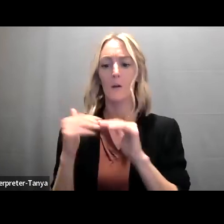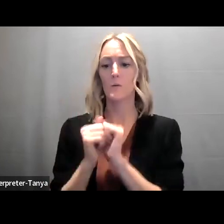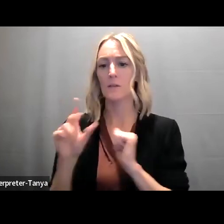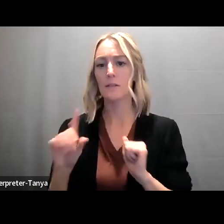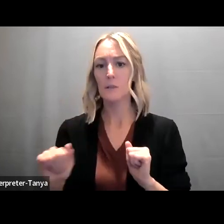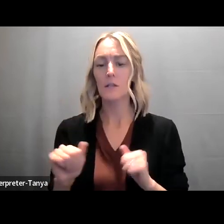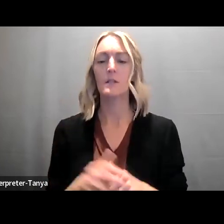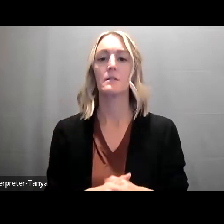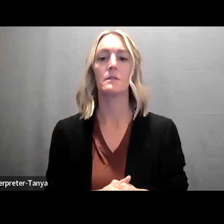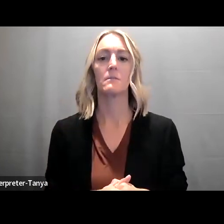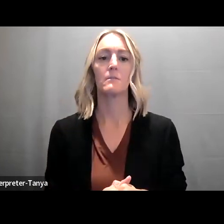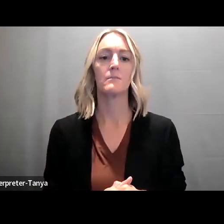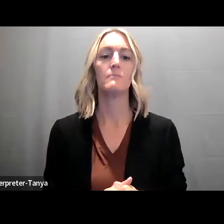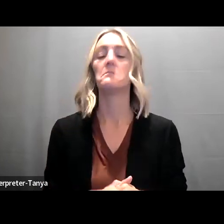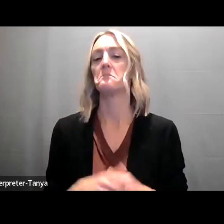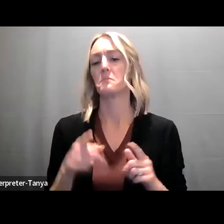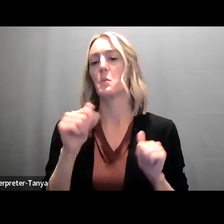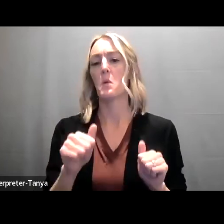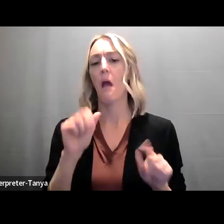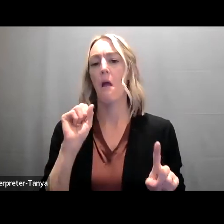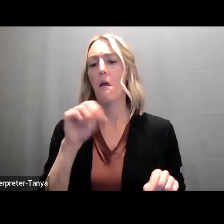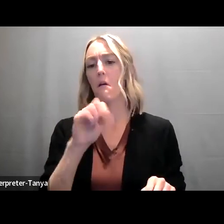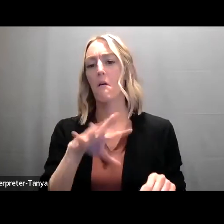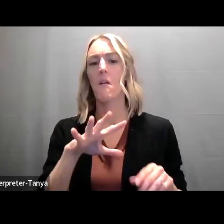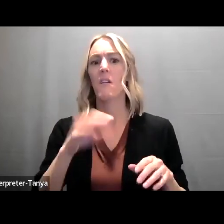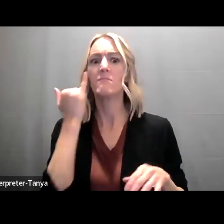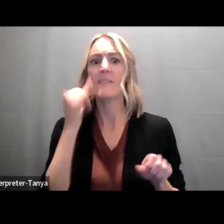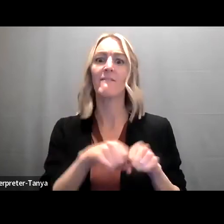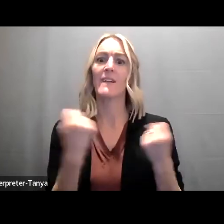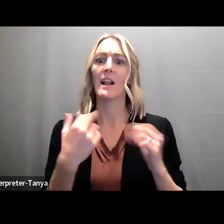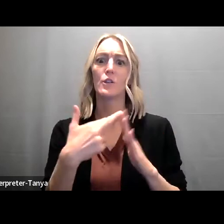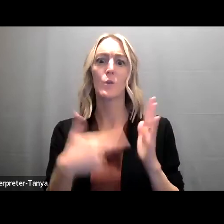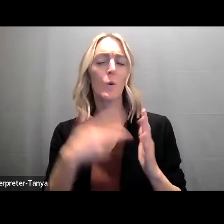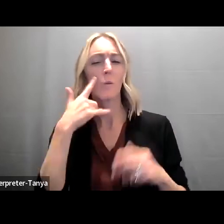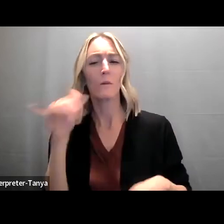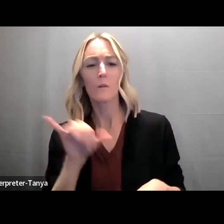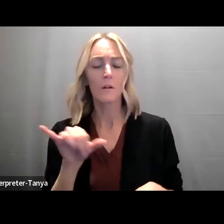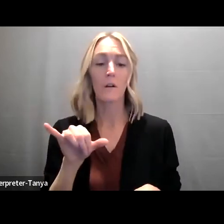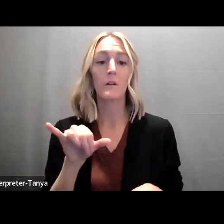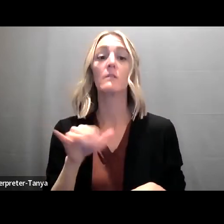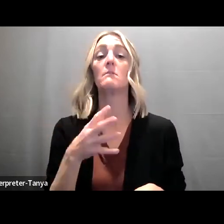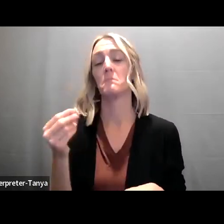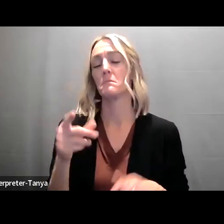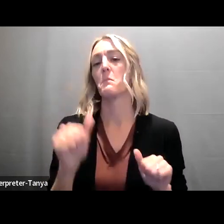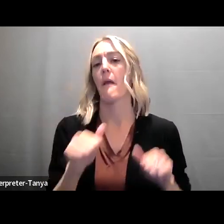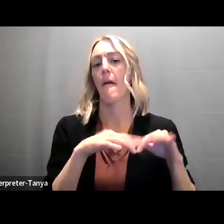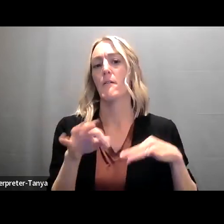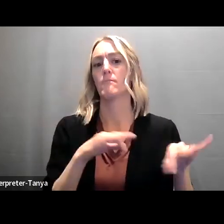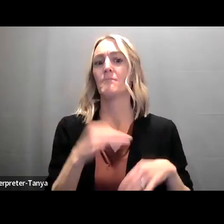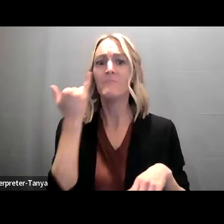And then, provide some examples of what violation of that rule would look like for folks. And then talk to them about, what do I do if my rights are violated?